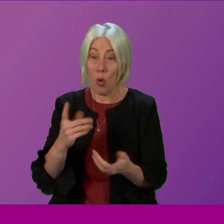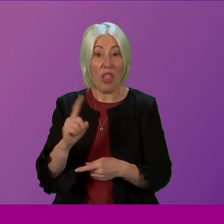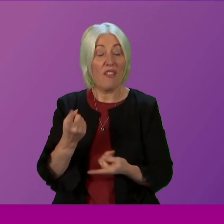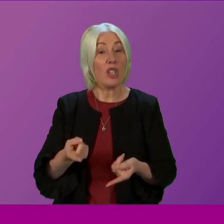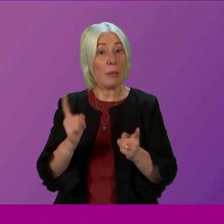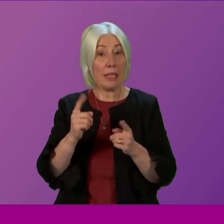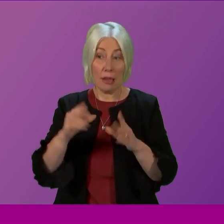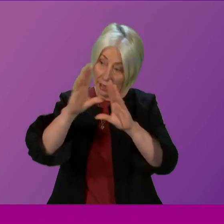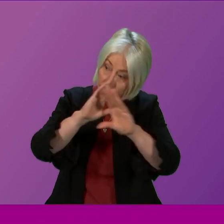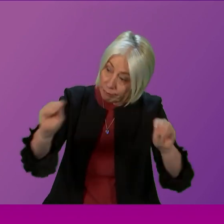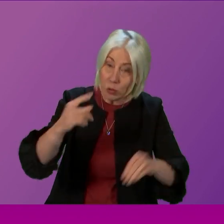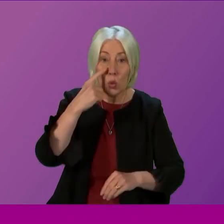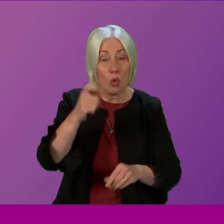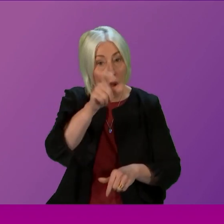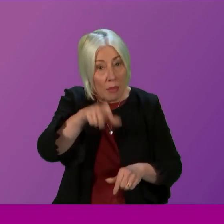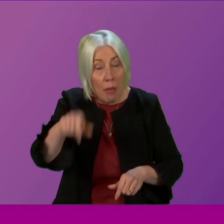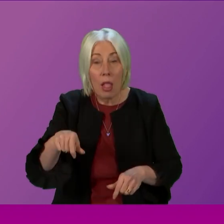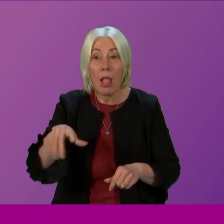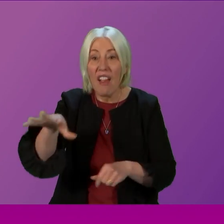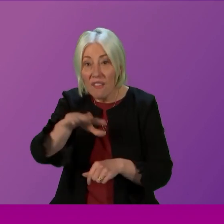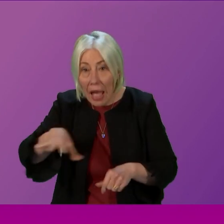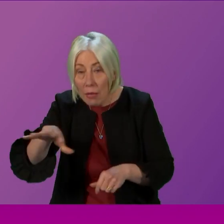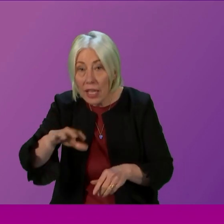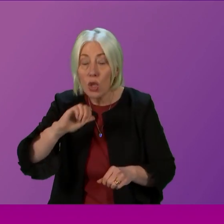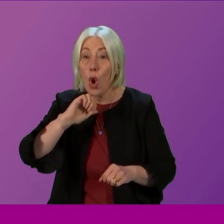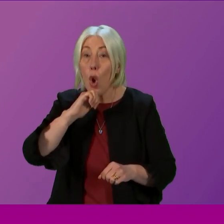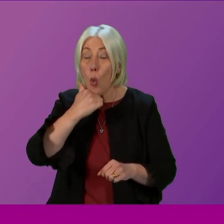Scottish families whether education will ever be her number 1 priority?